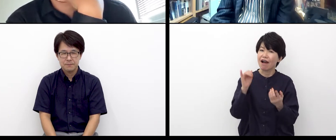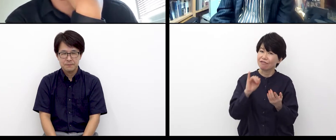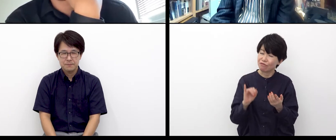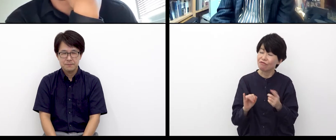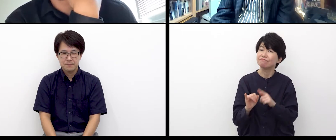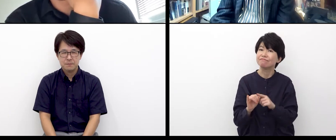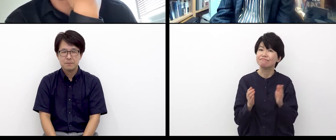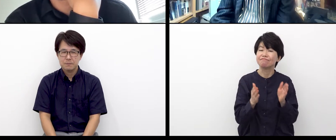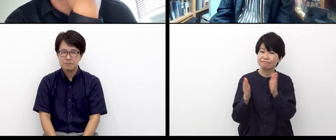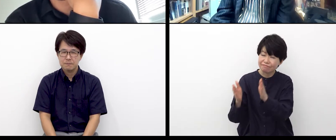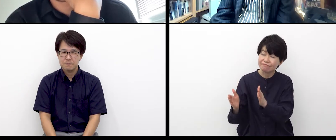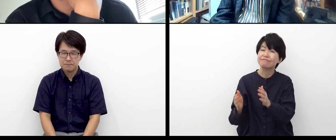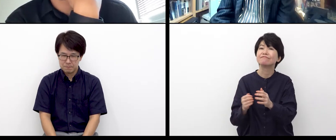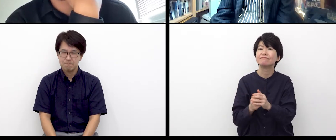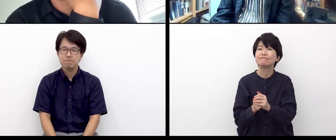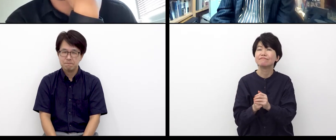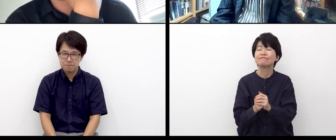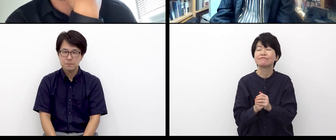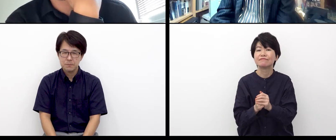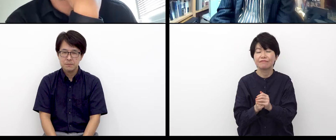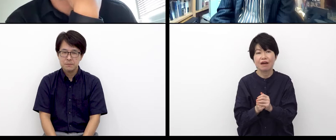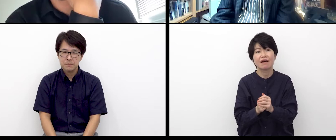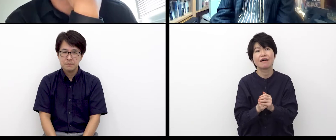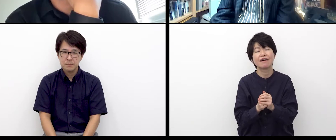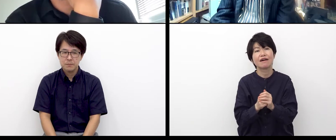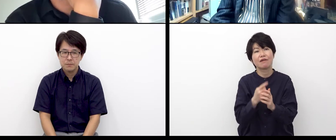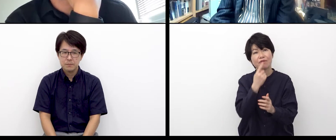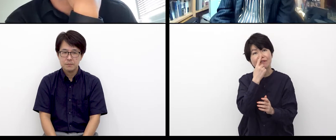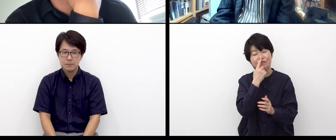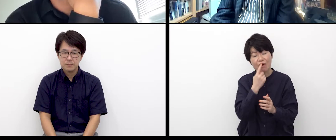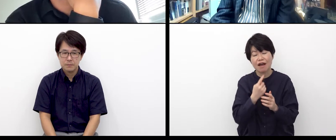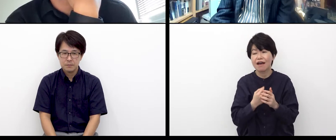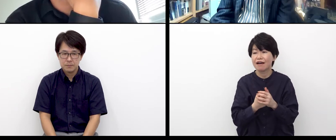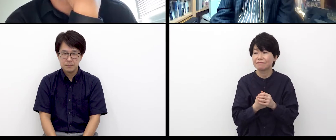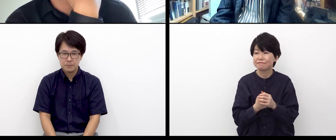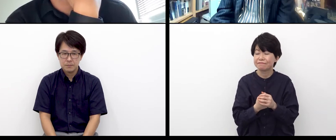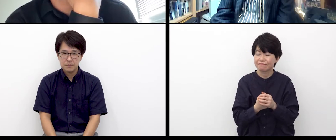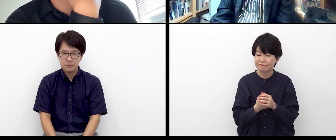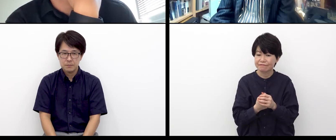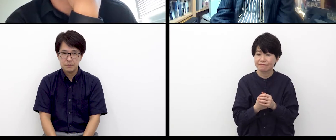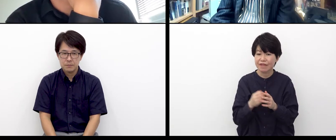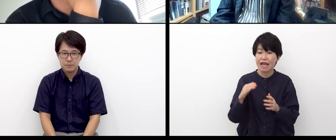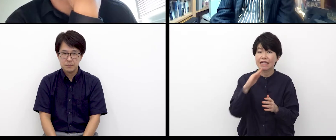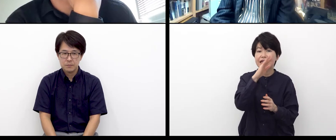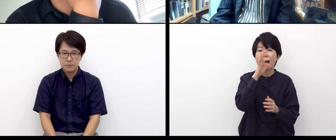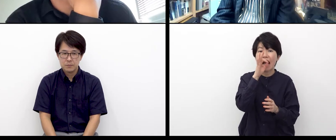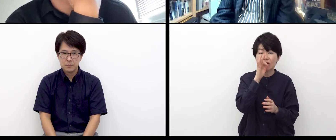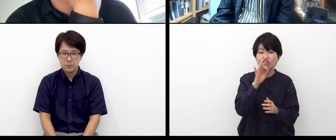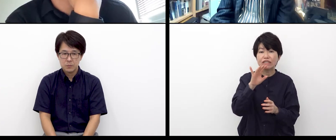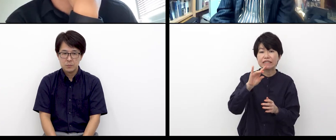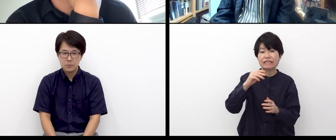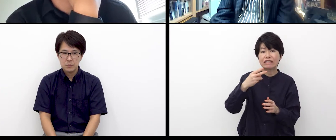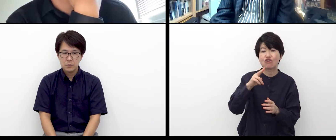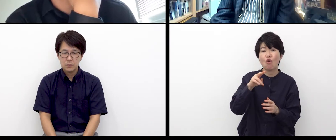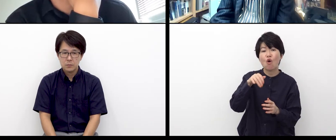if art has any effects or functions… I really like